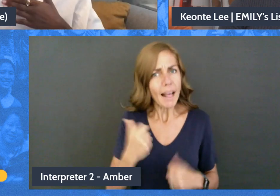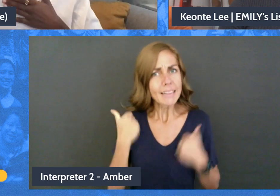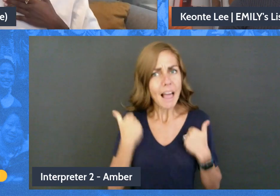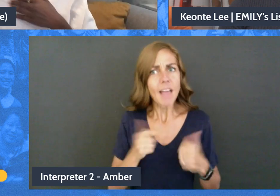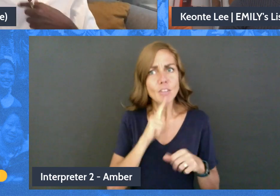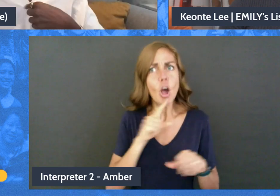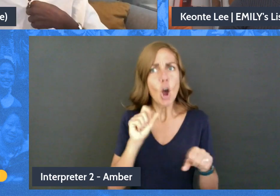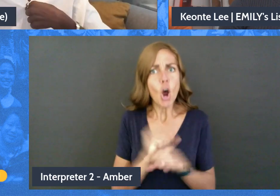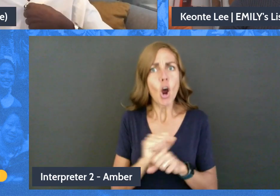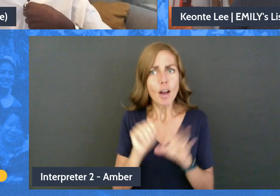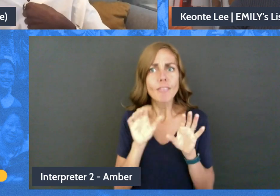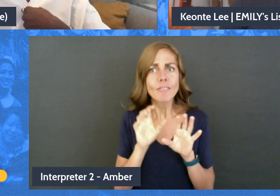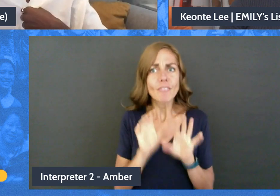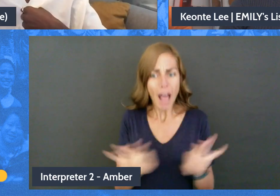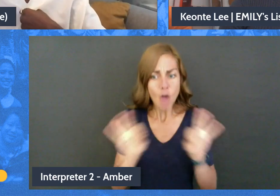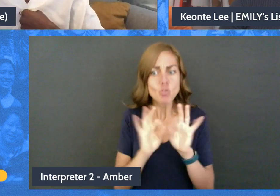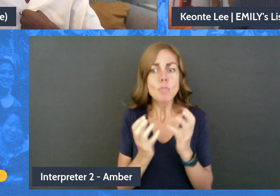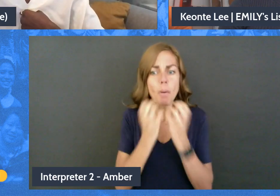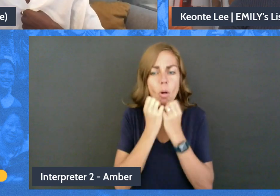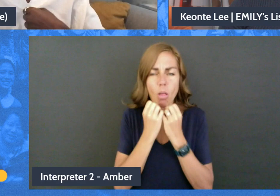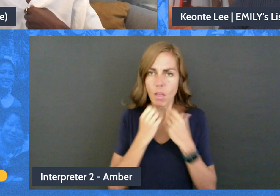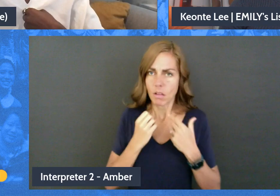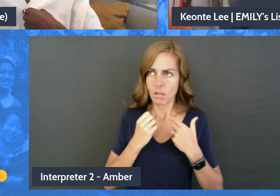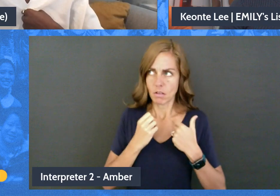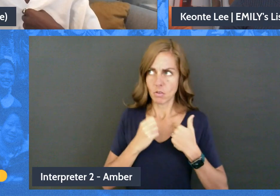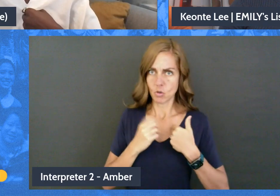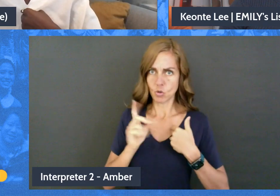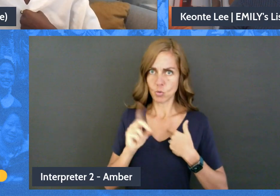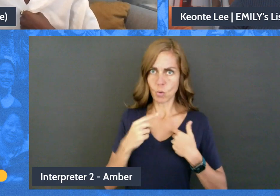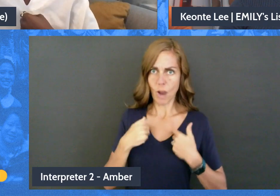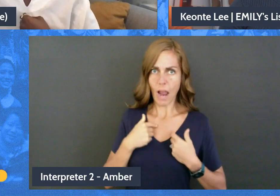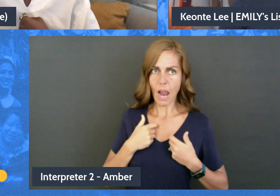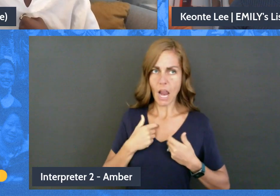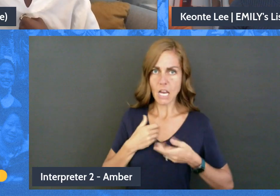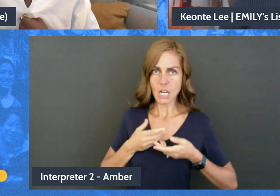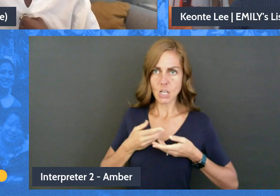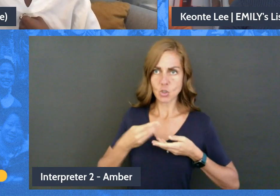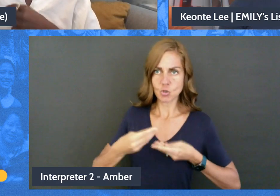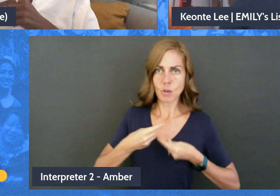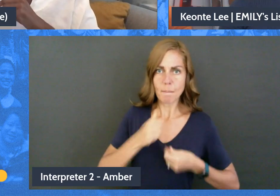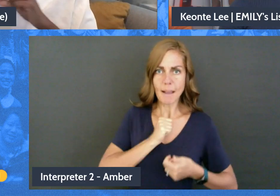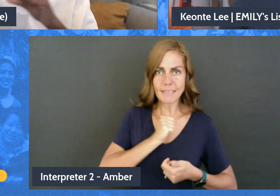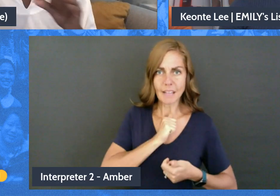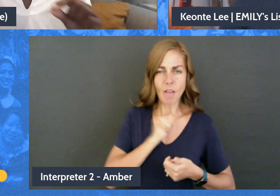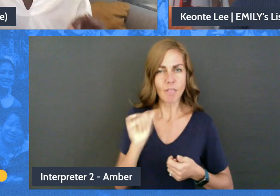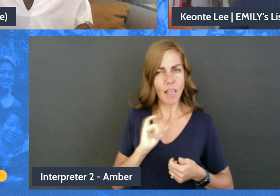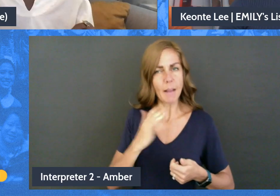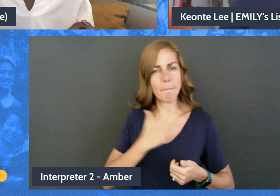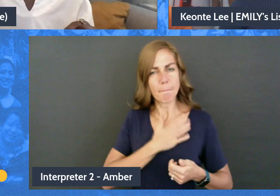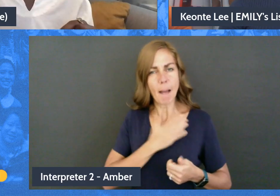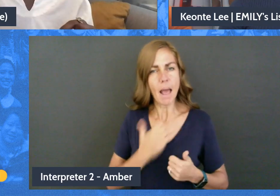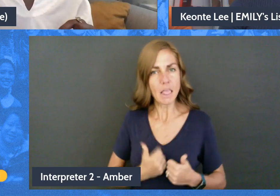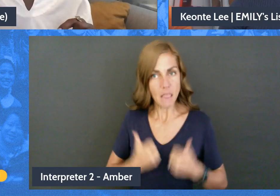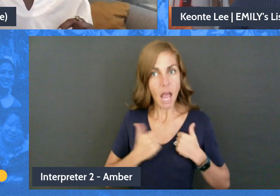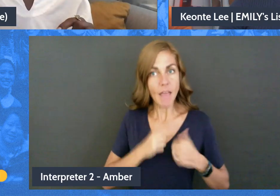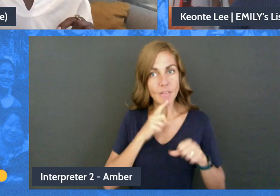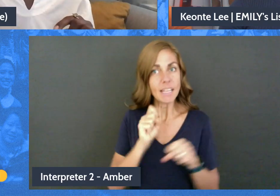Am I treating myself as if my life is inherently worthy?